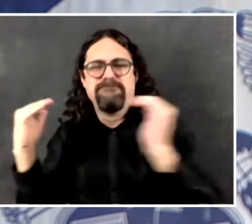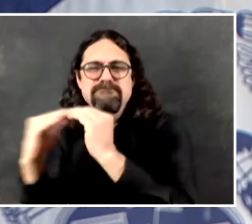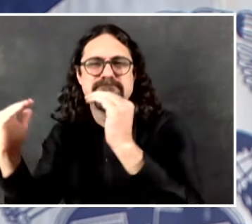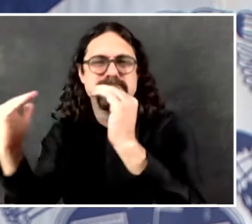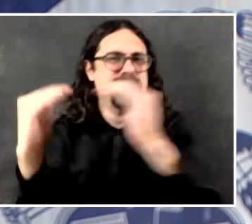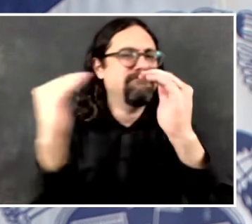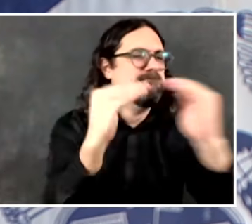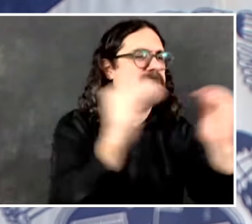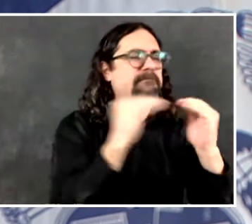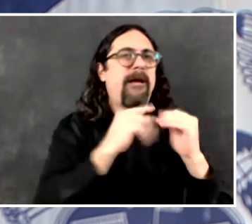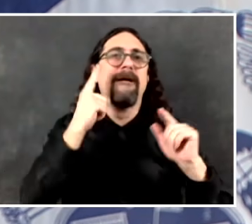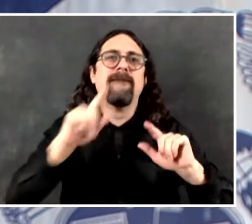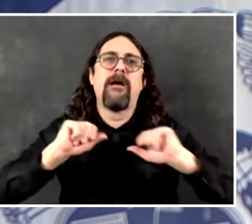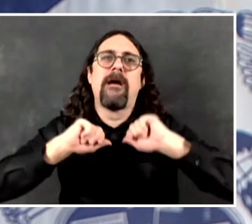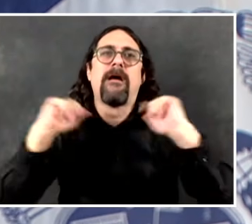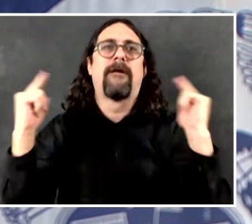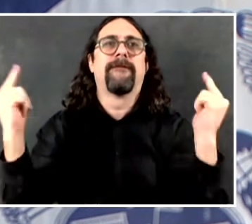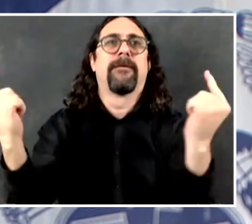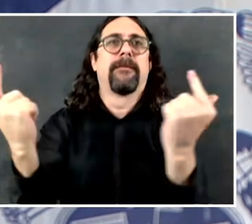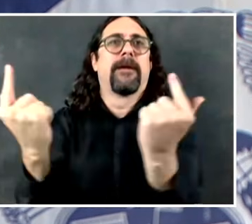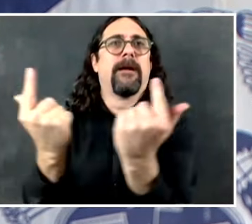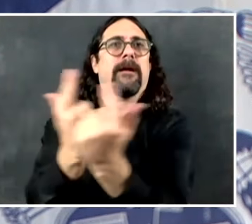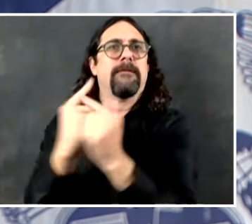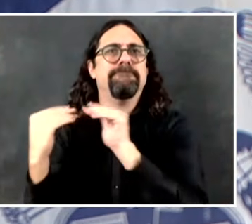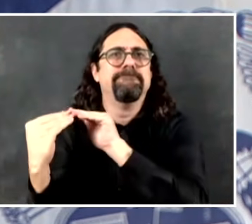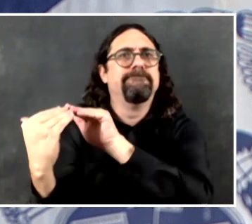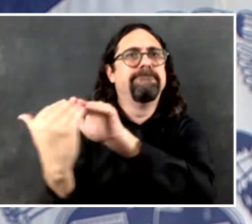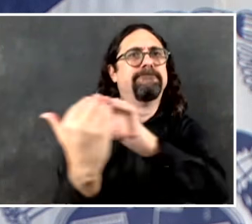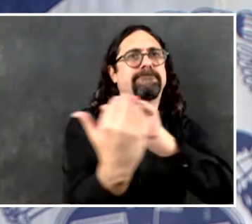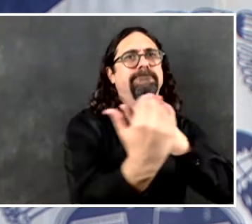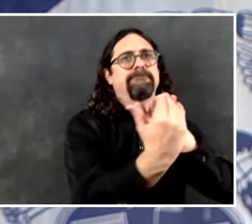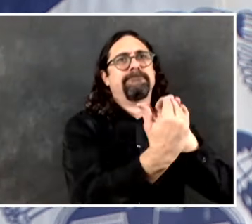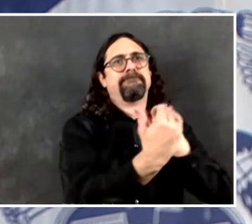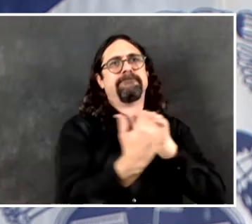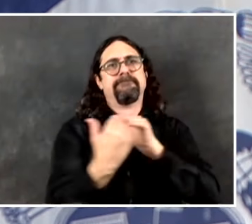THIS RECOVERY HAS TO HAVE THAT SPIRIT. THAT NEW YORK